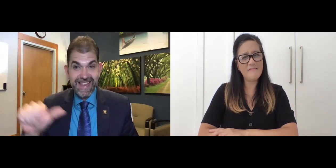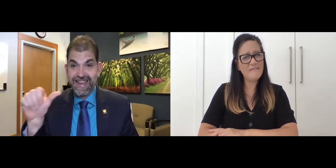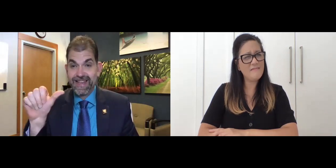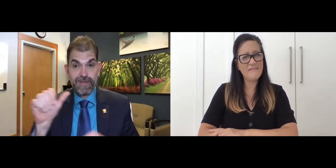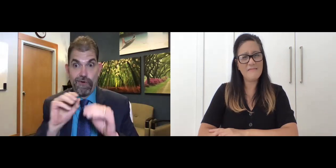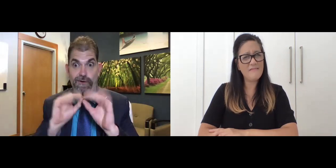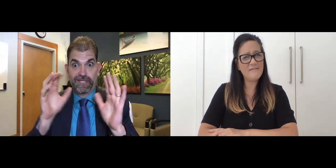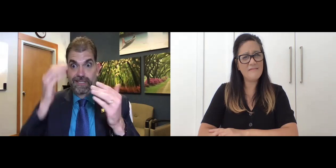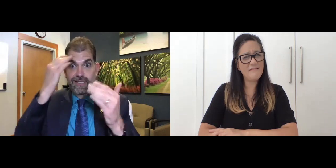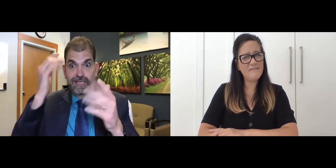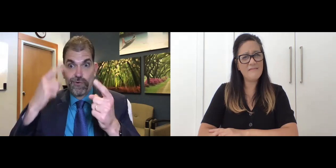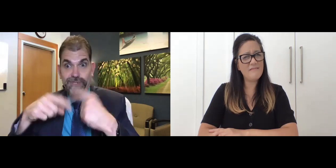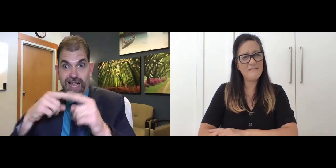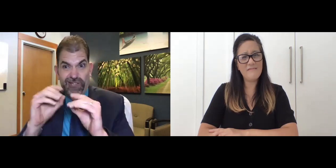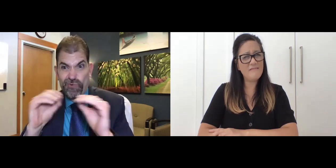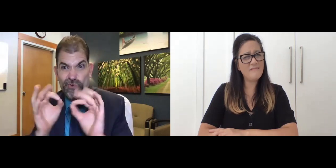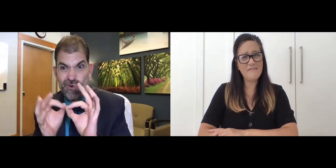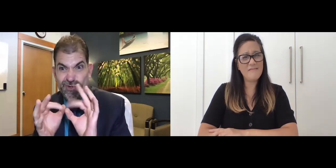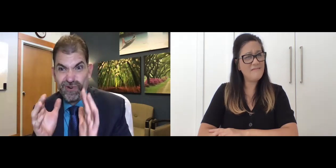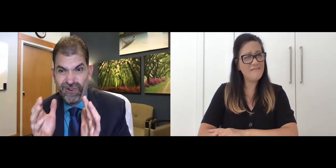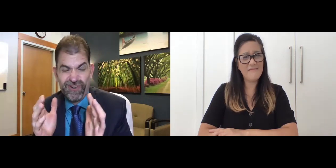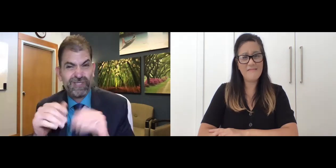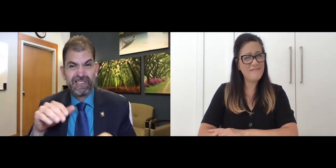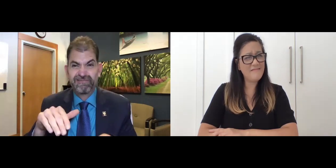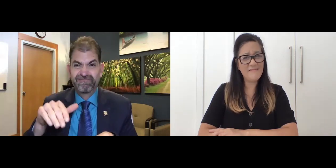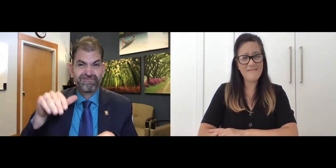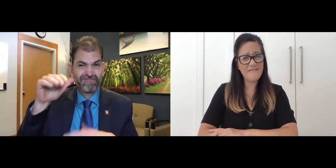I really didn't have any sign language interpreter.